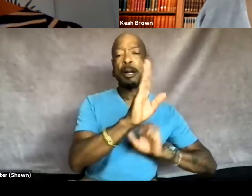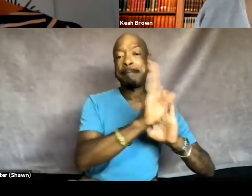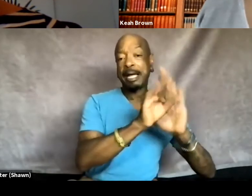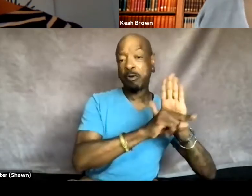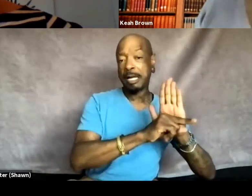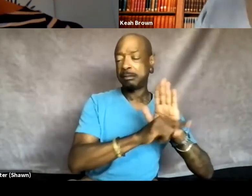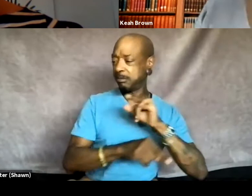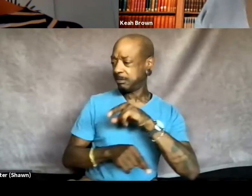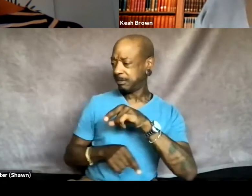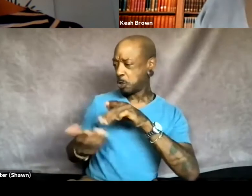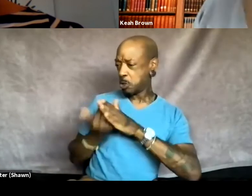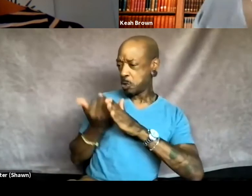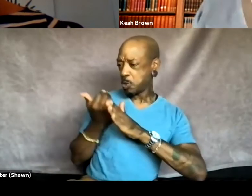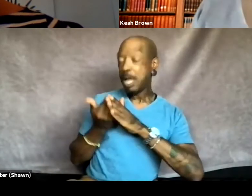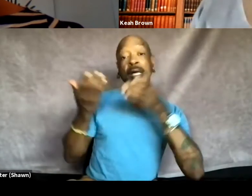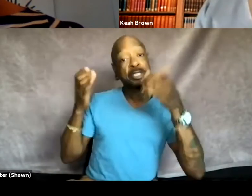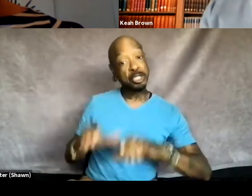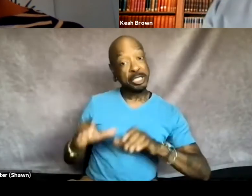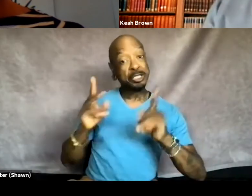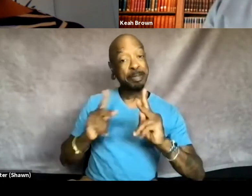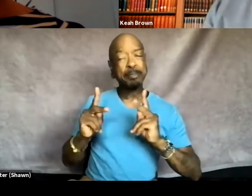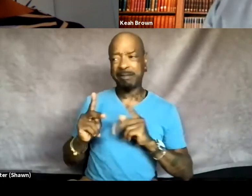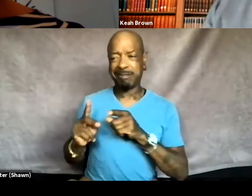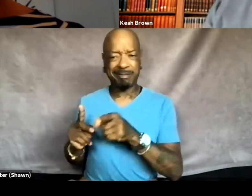chance for people to find it as appropriation or as a form of caricature.